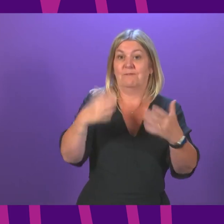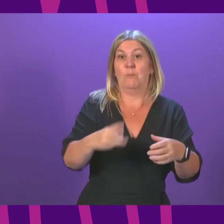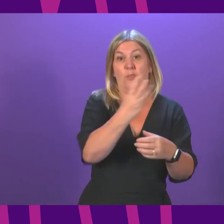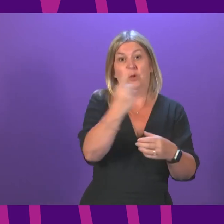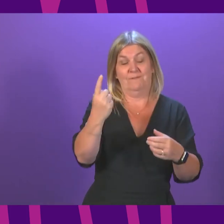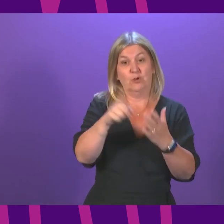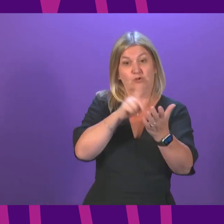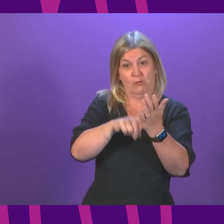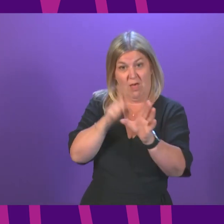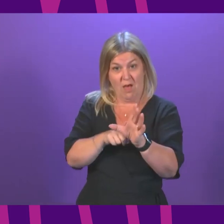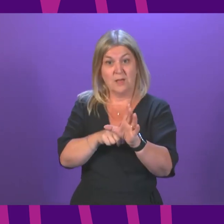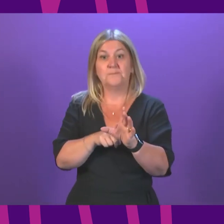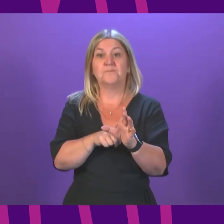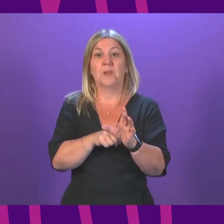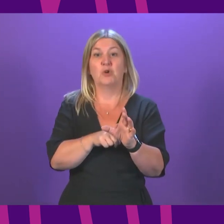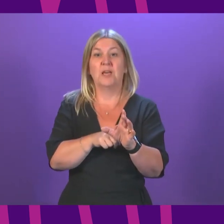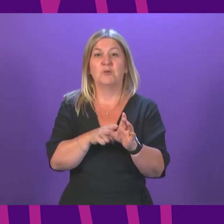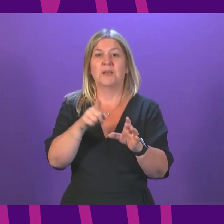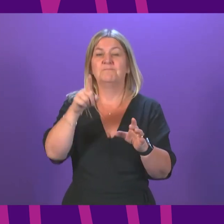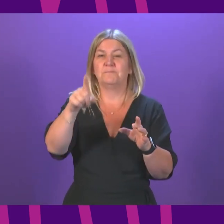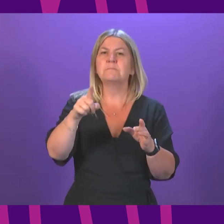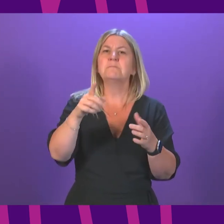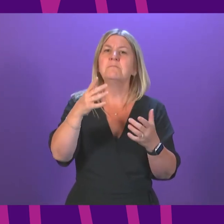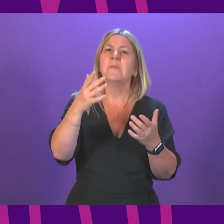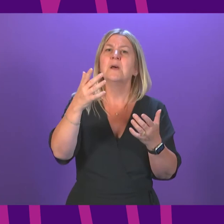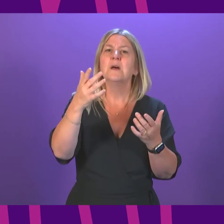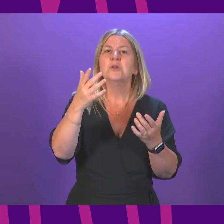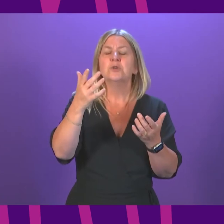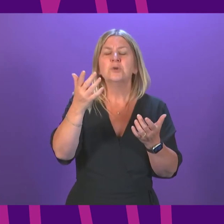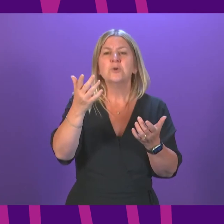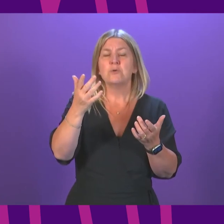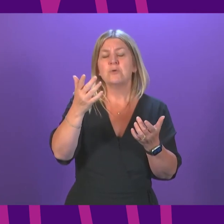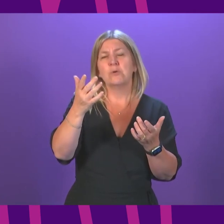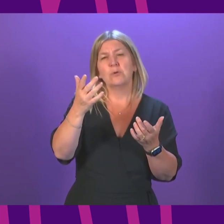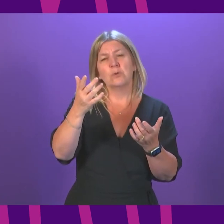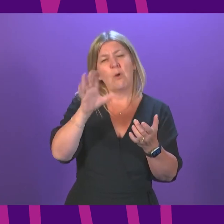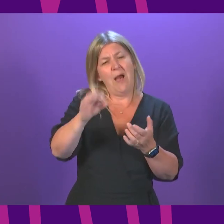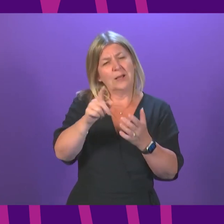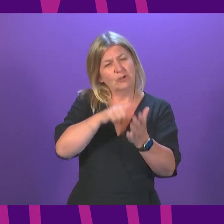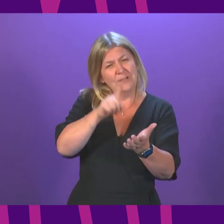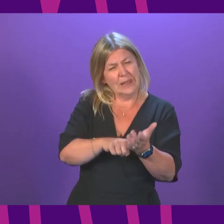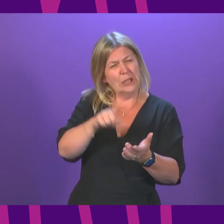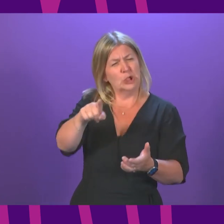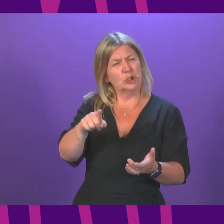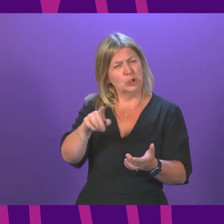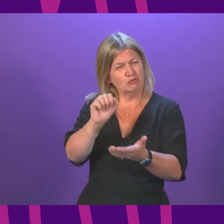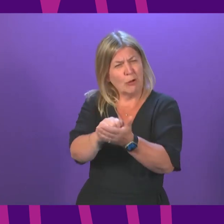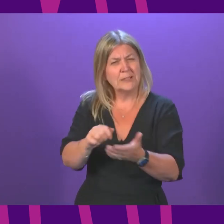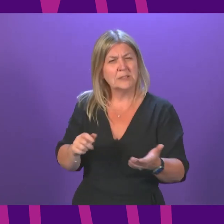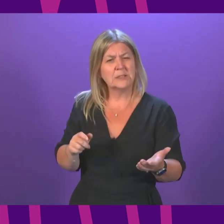My question is: will the cabinet secretary ask Jason Leitch or Gregor Smith what the